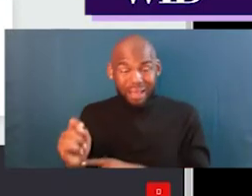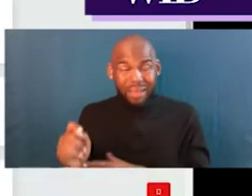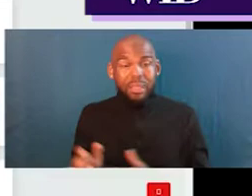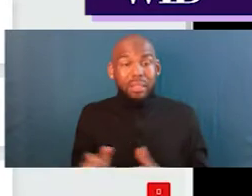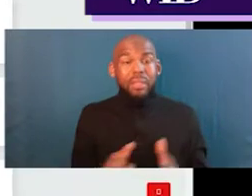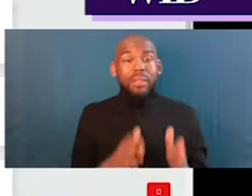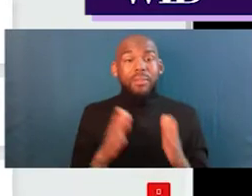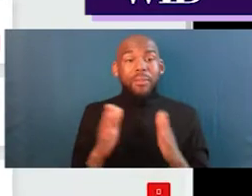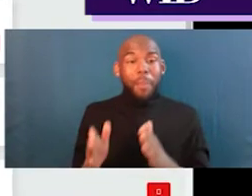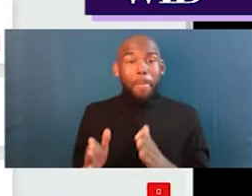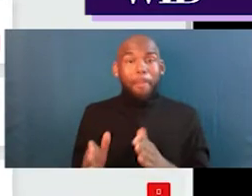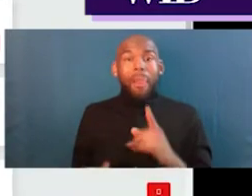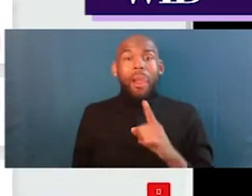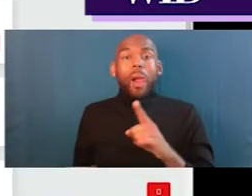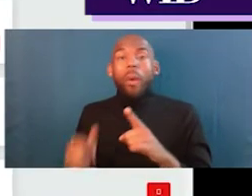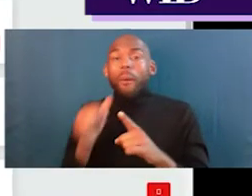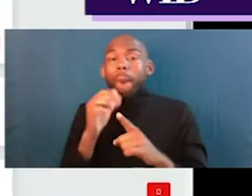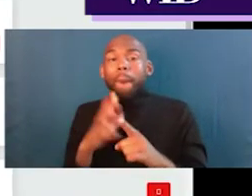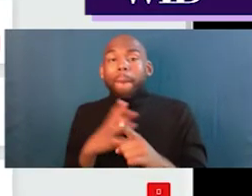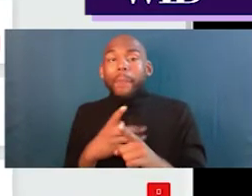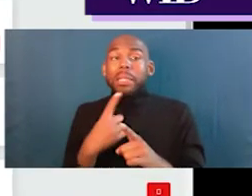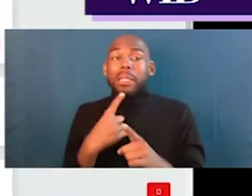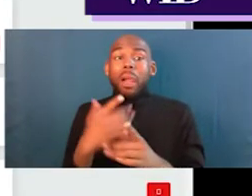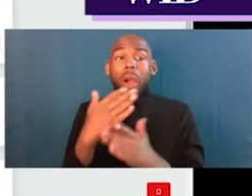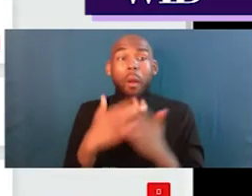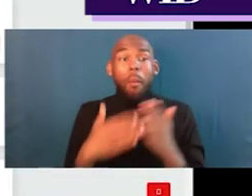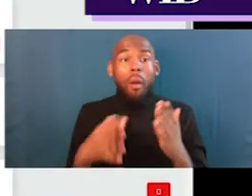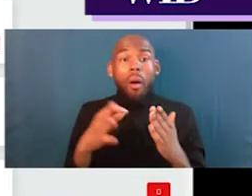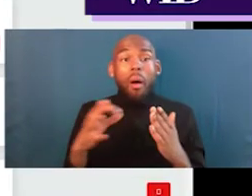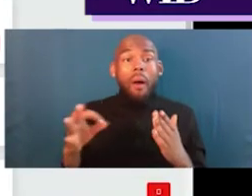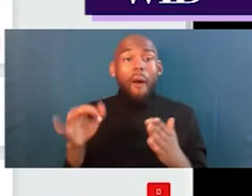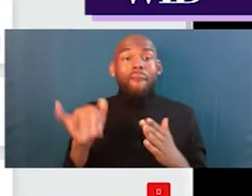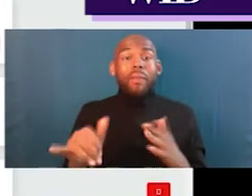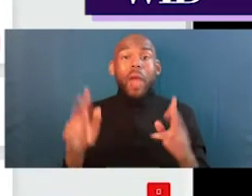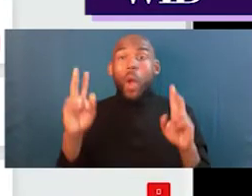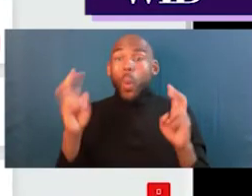The part about the sea, the quote that you had written in gibberish